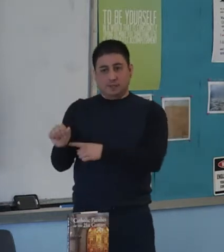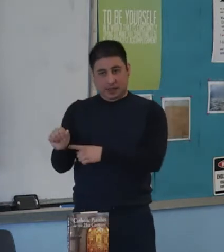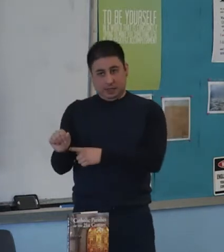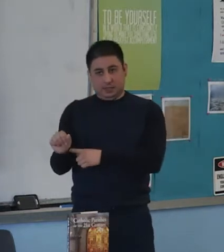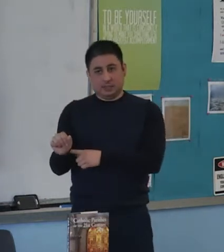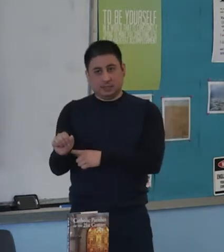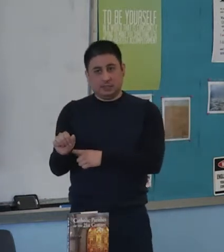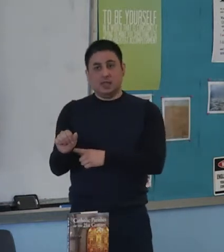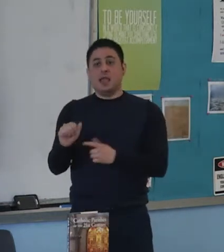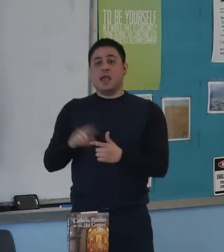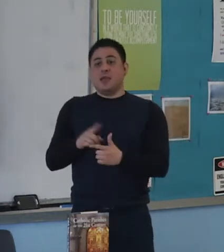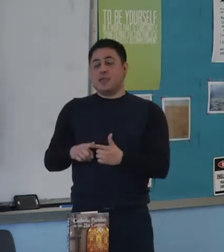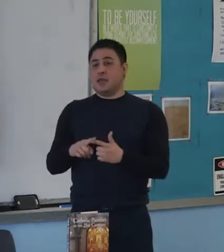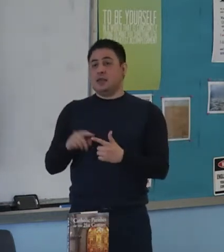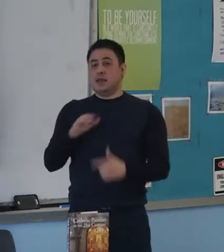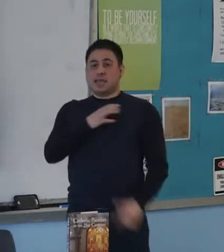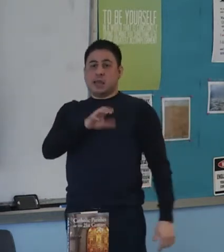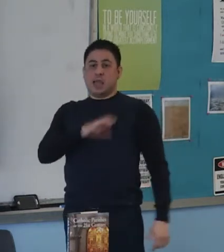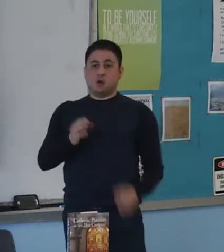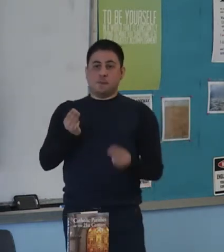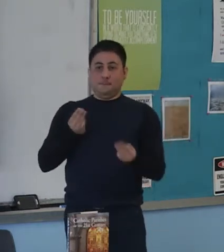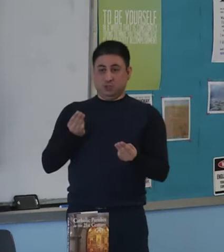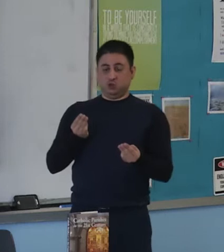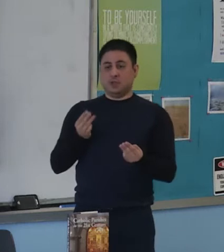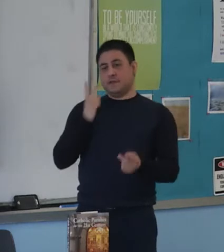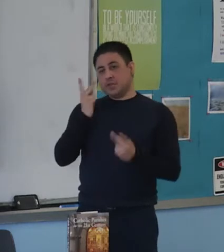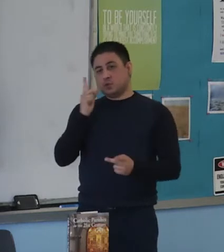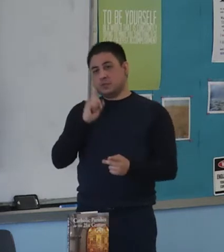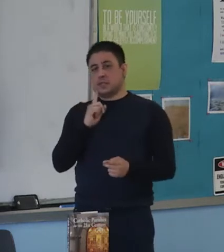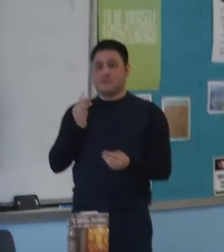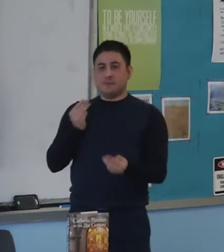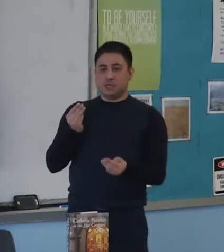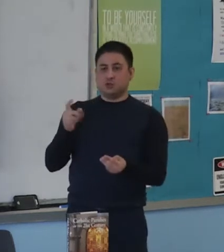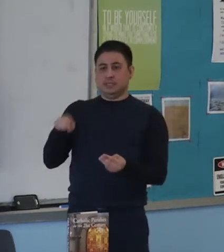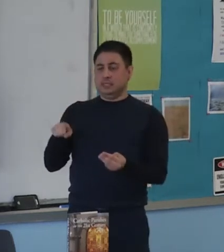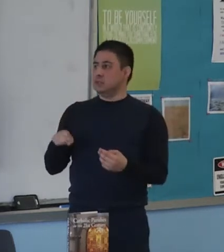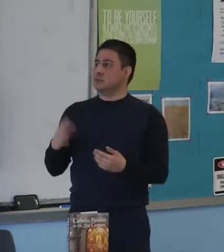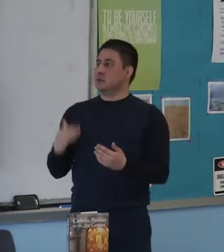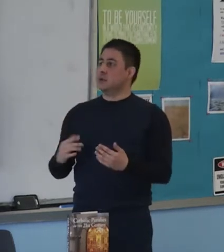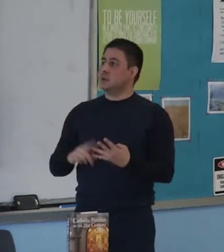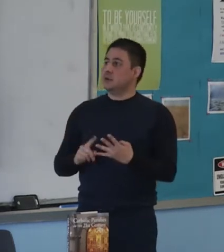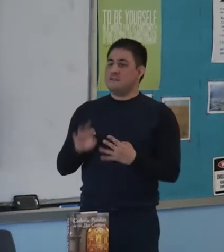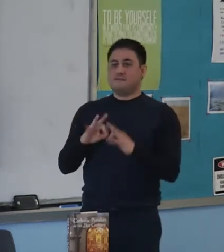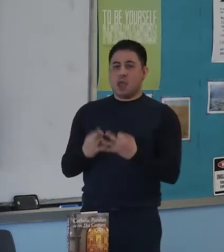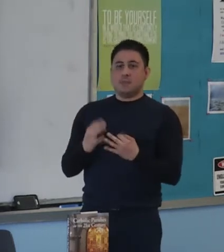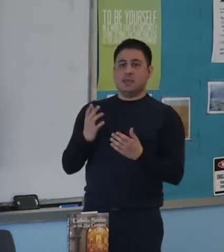then catechetical ministry, visual deaf ministry needs, family caregiver support,